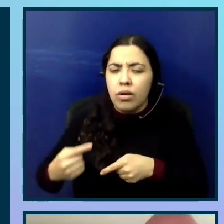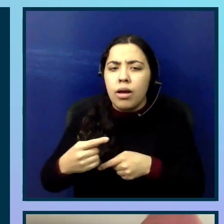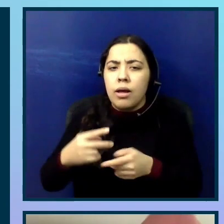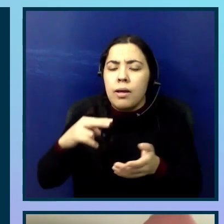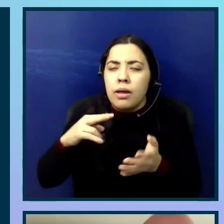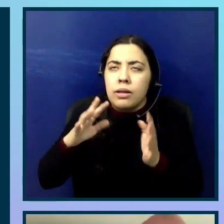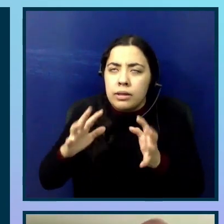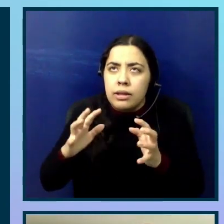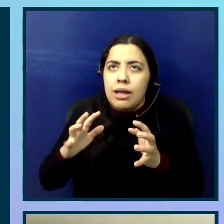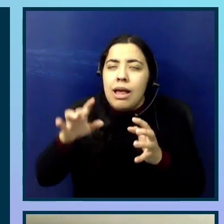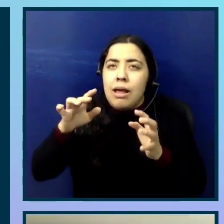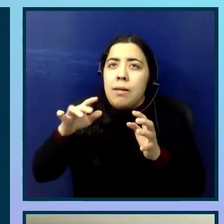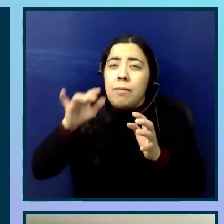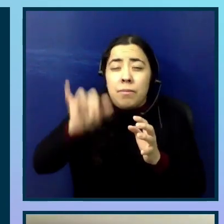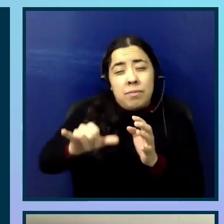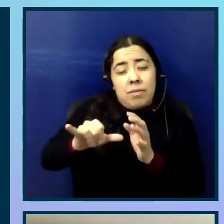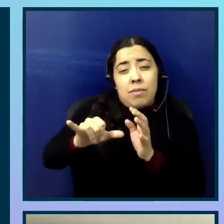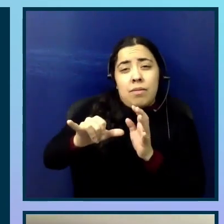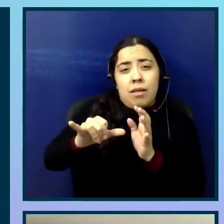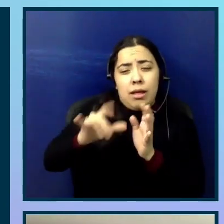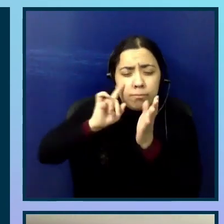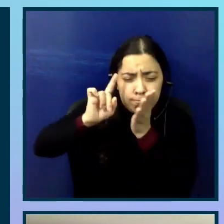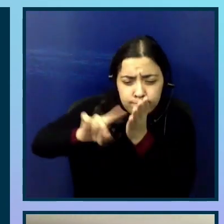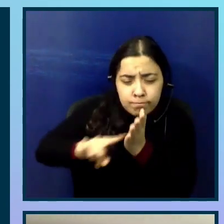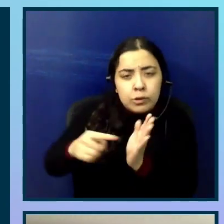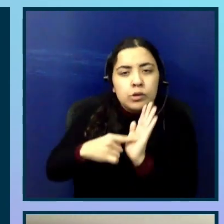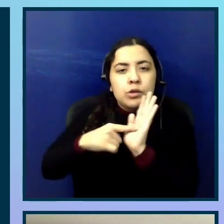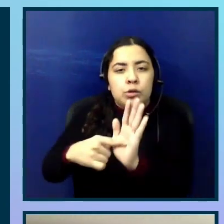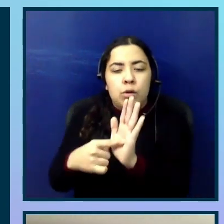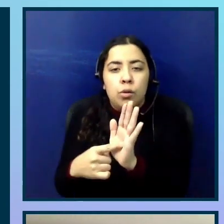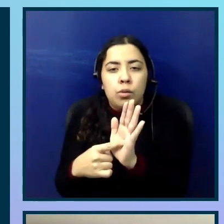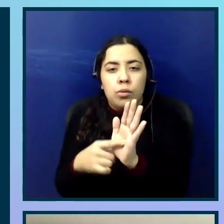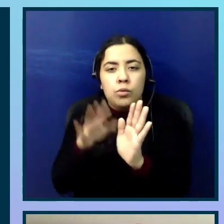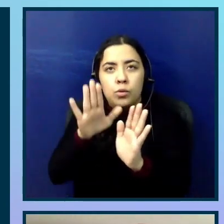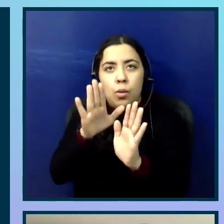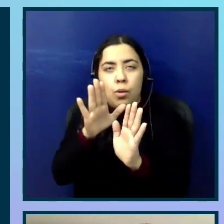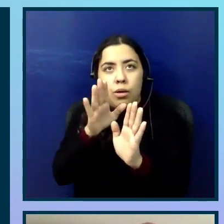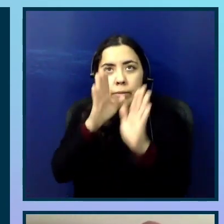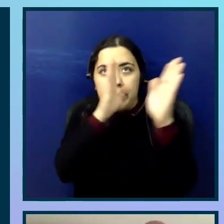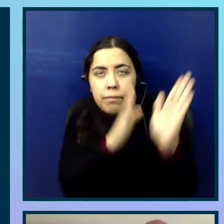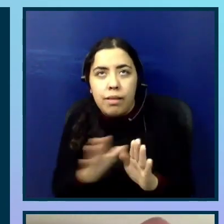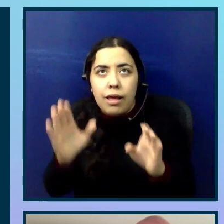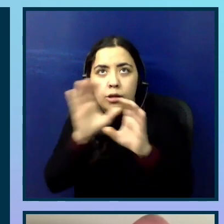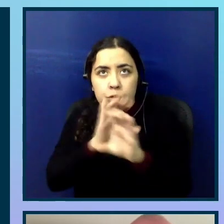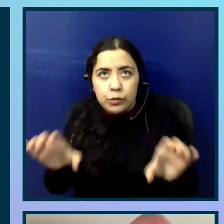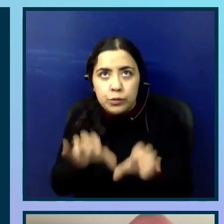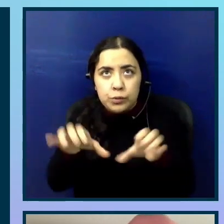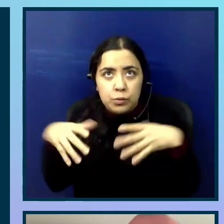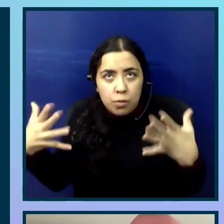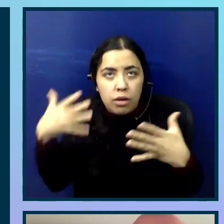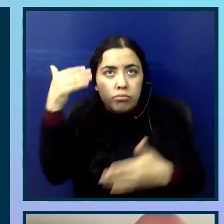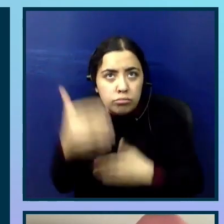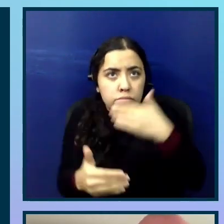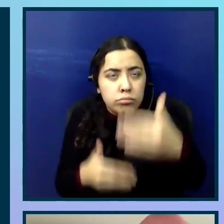from an accessibility program is how it is, when tracked over time the impact of accessibility